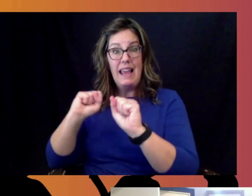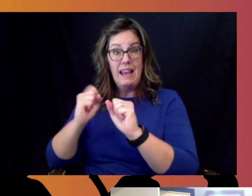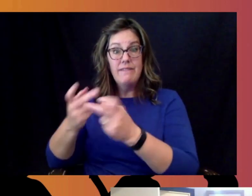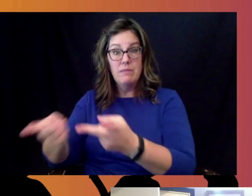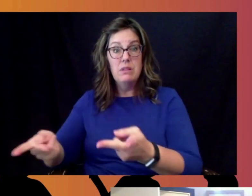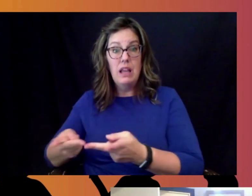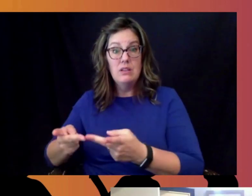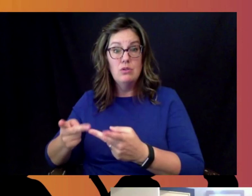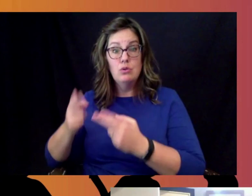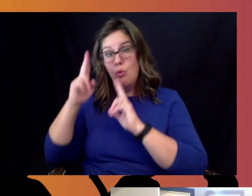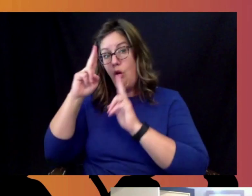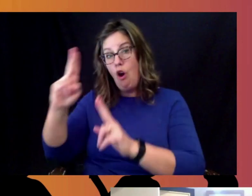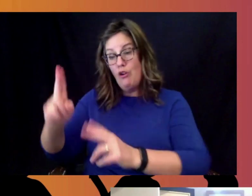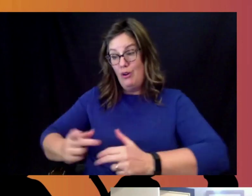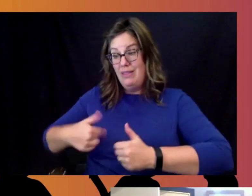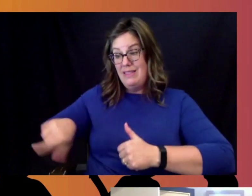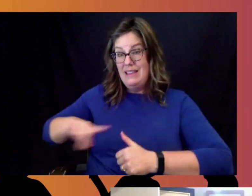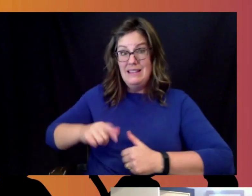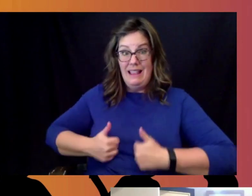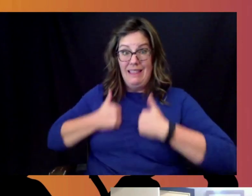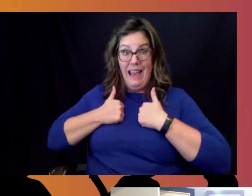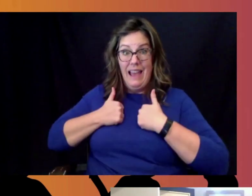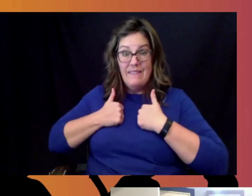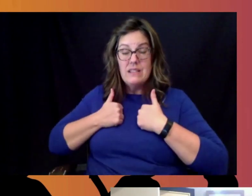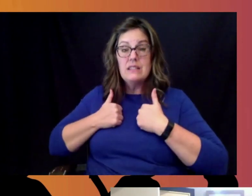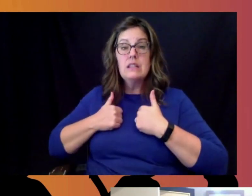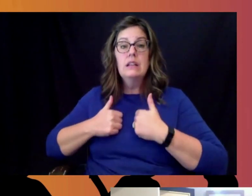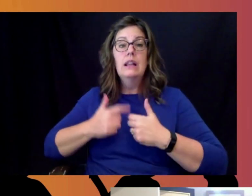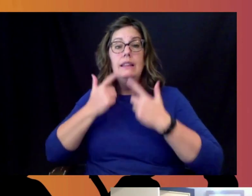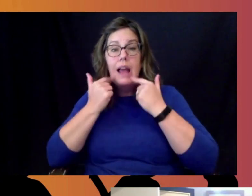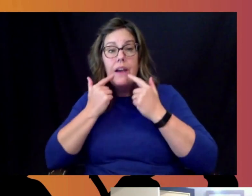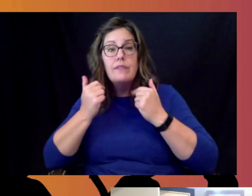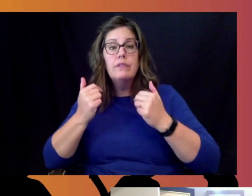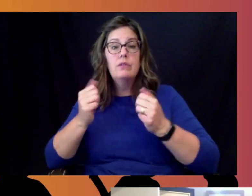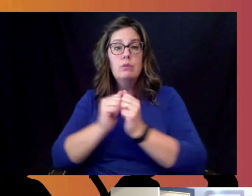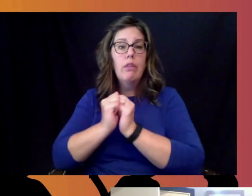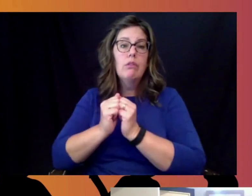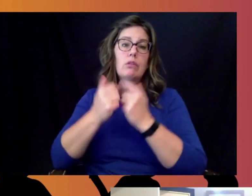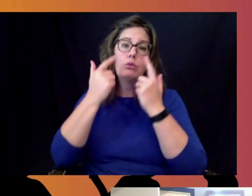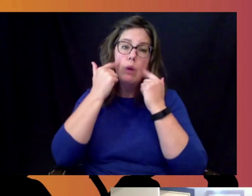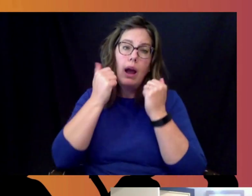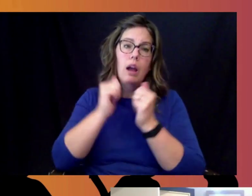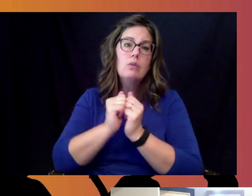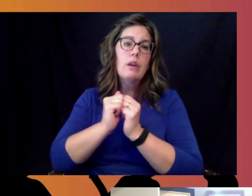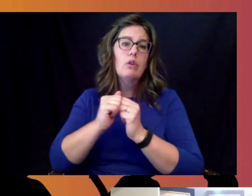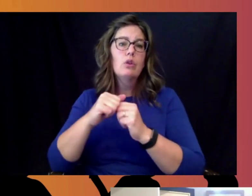and honor each other and laugh together and cry together and rage together um so we stayed out